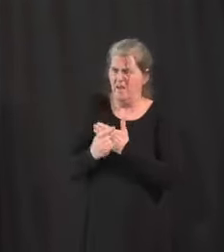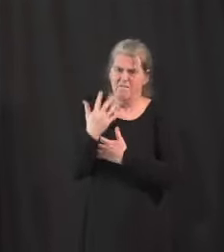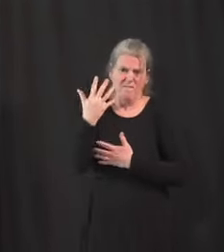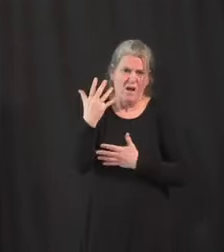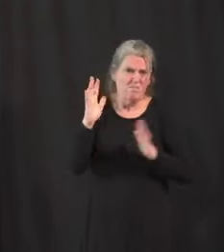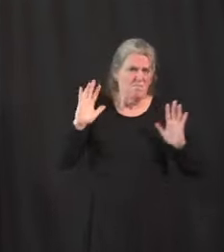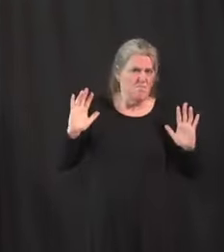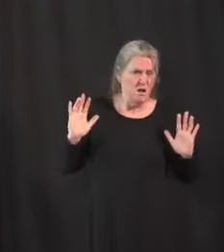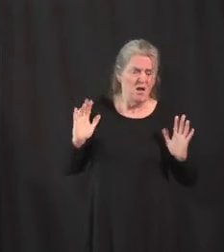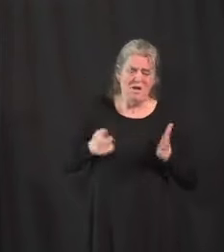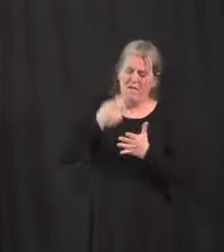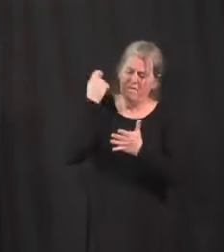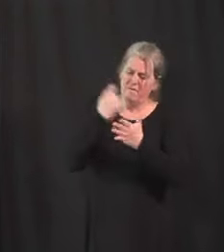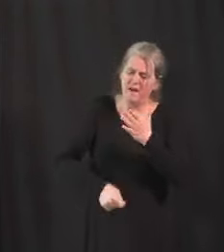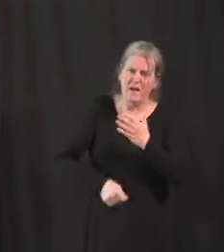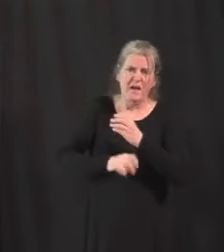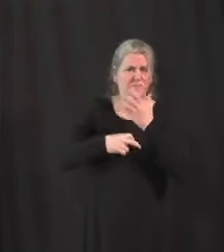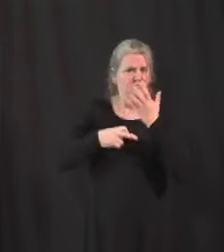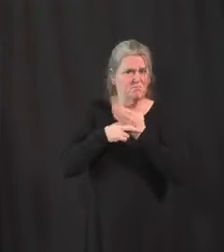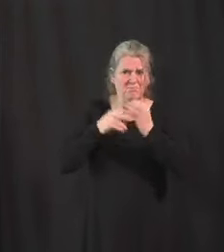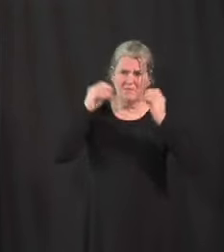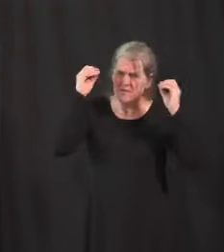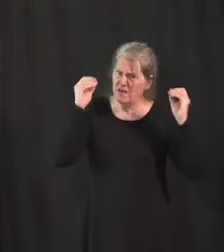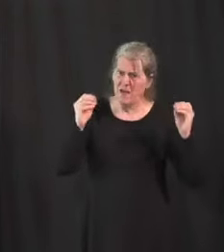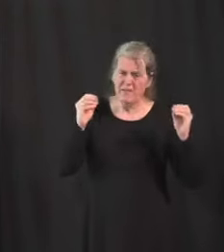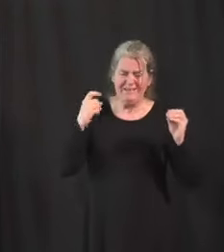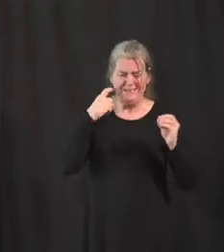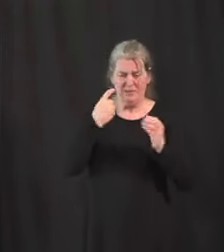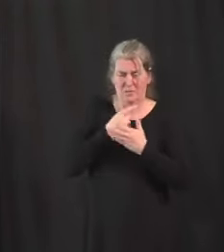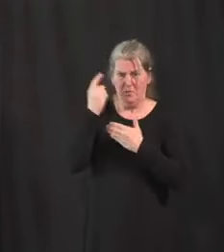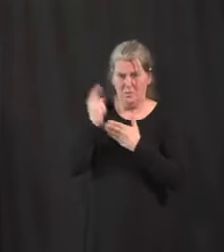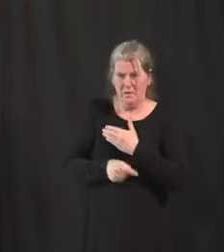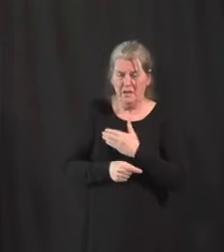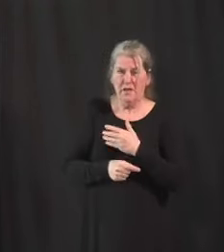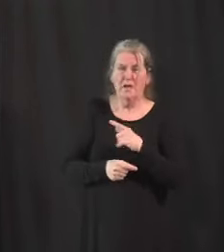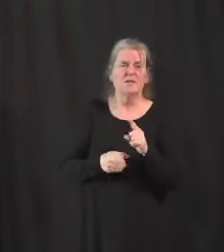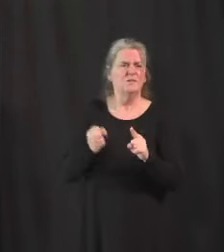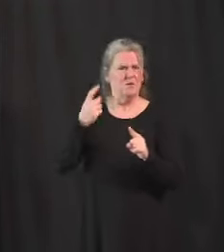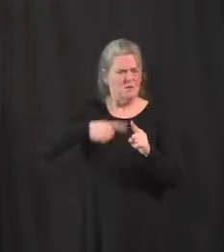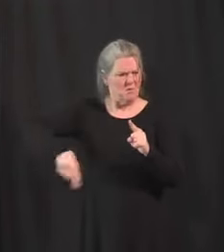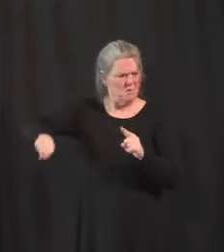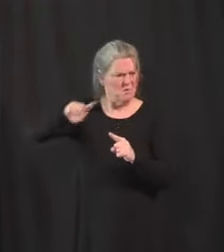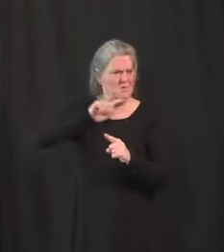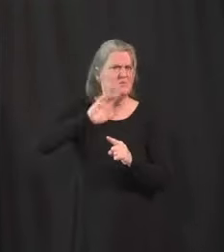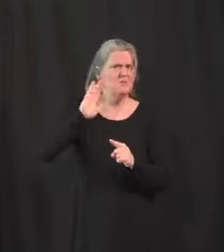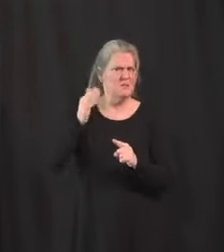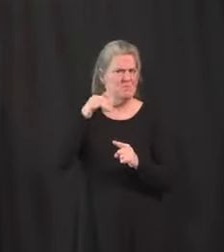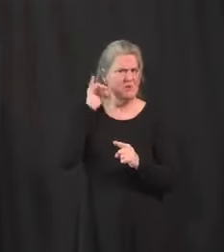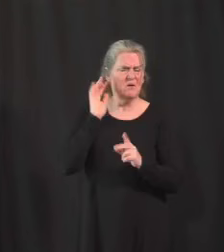GIVEN OUT EITHER. SO WITH A HEIGHTENED SENSE OF IMPORTANCE FROM FOLKS LIKE THE